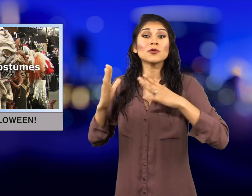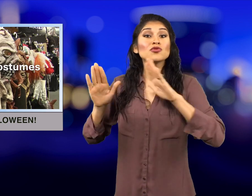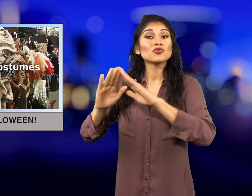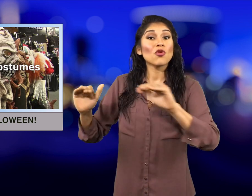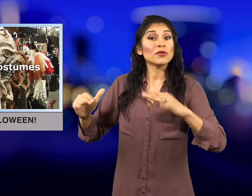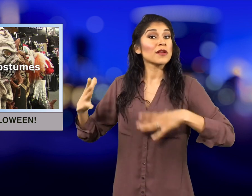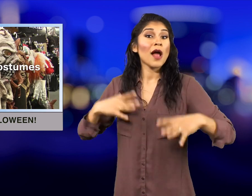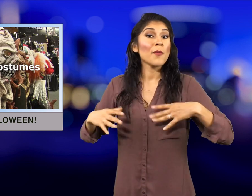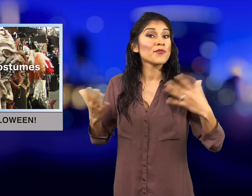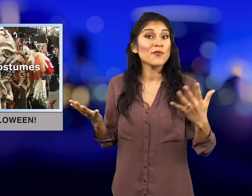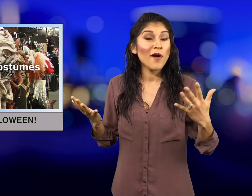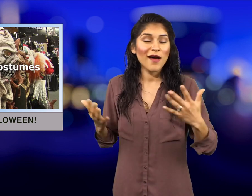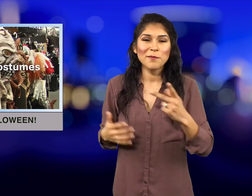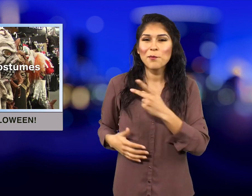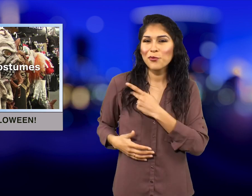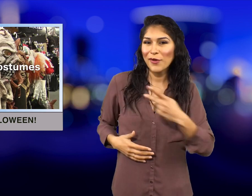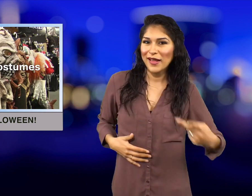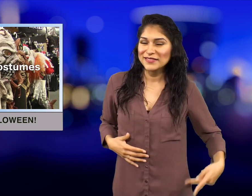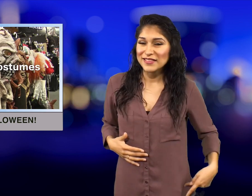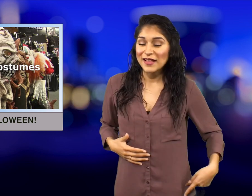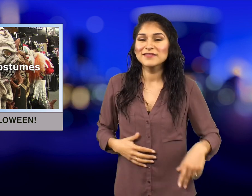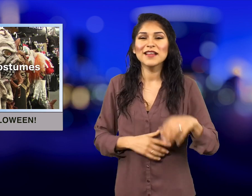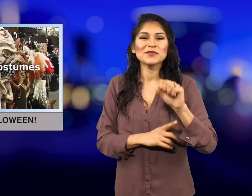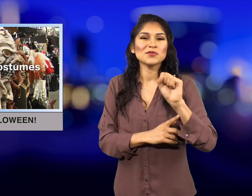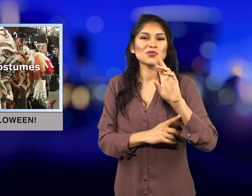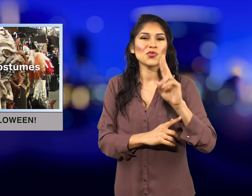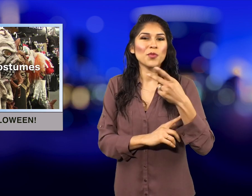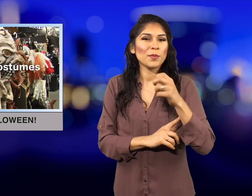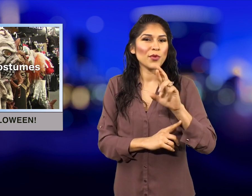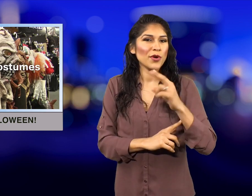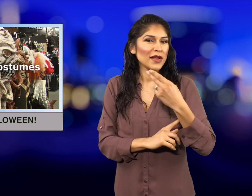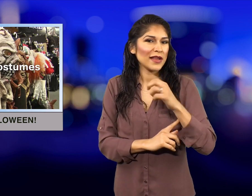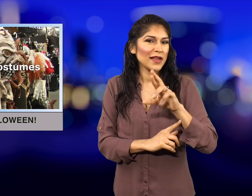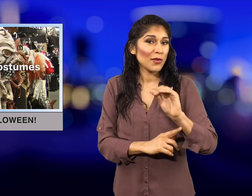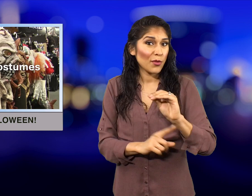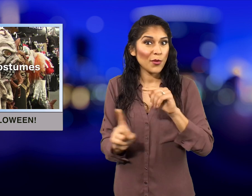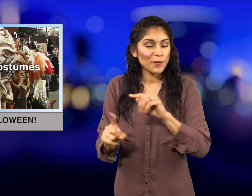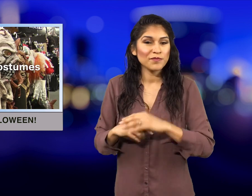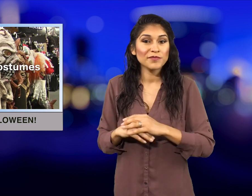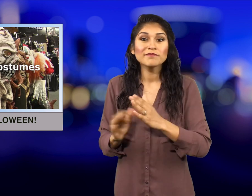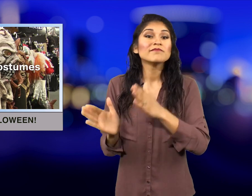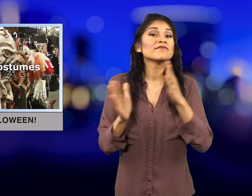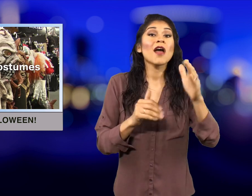The top ranked costumes for children were princess and superhero.